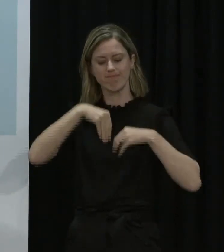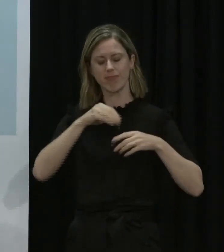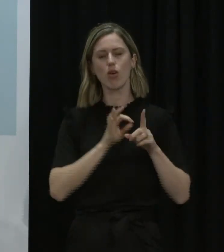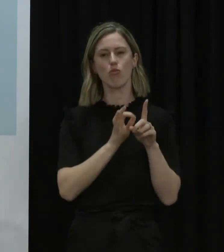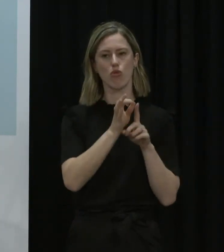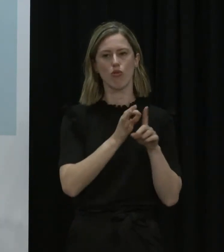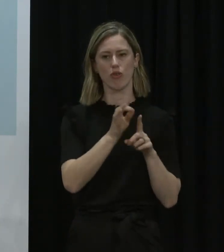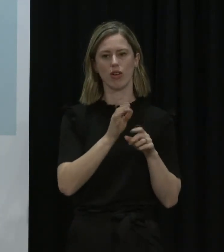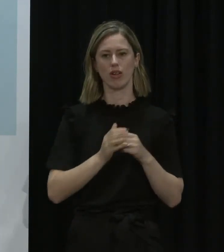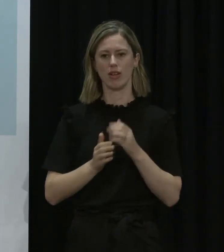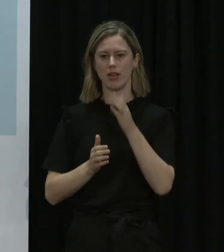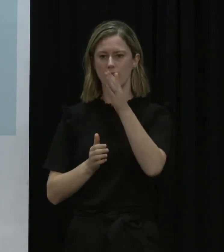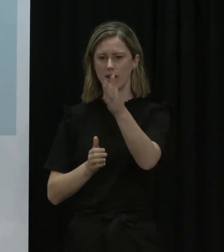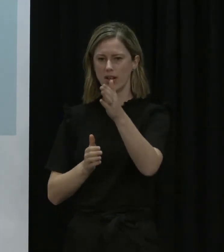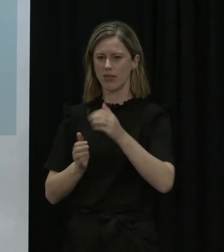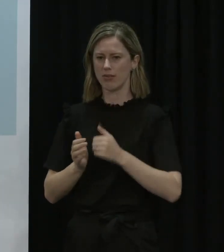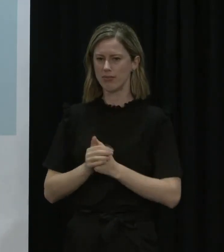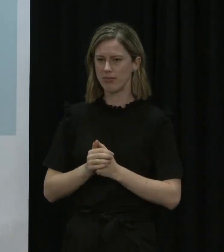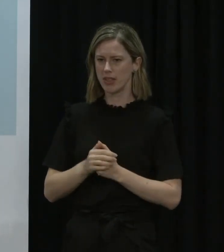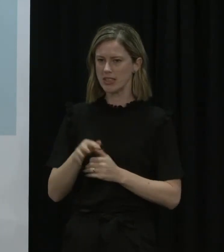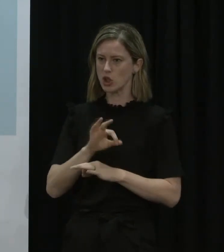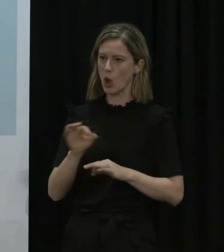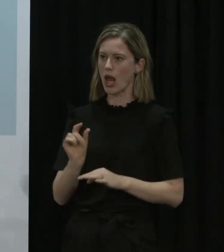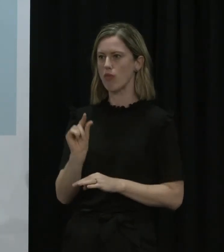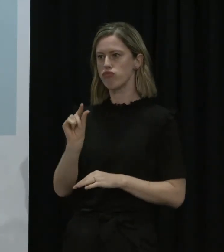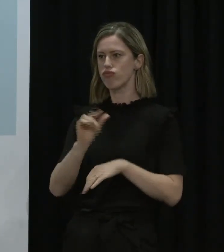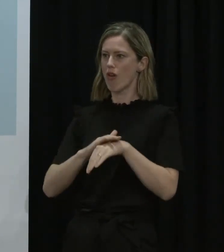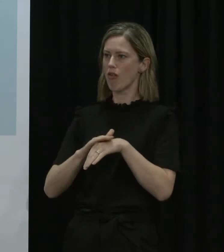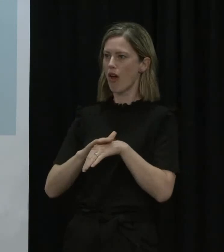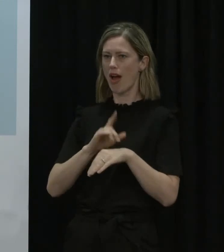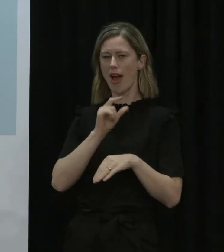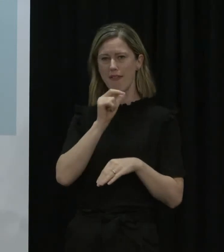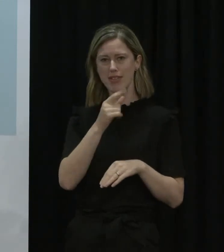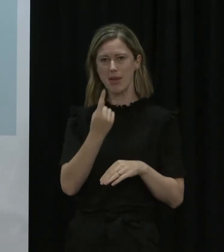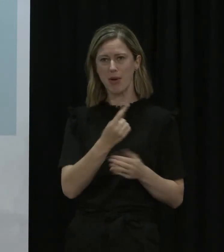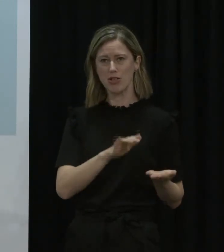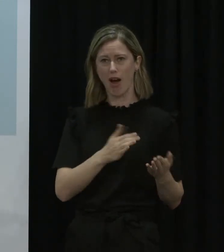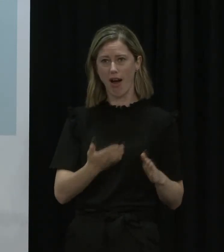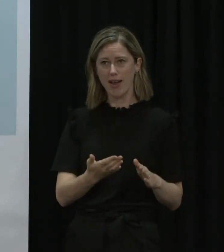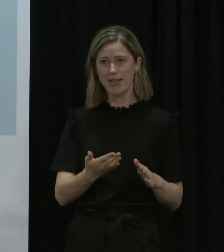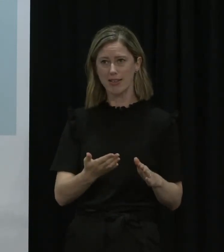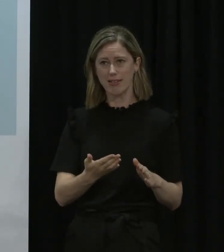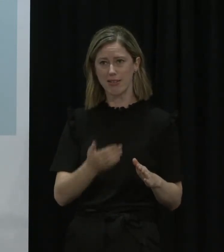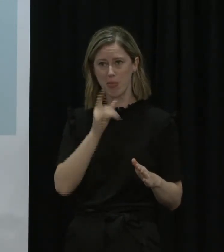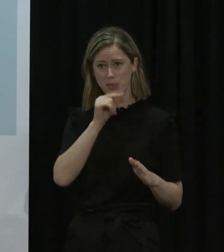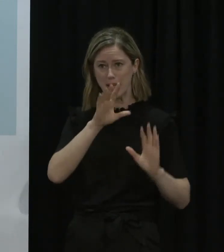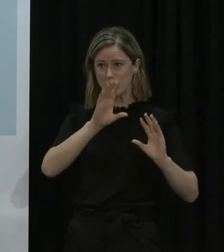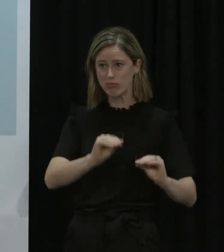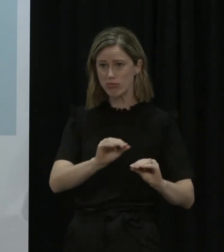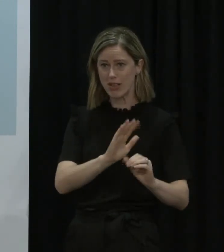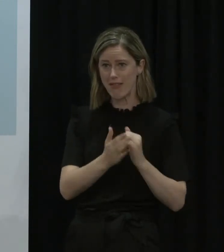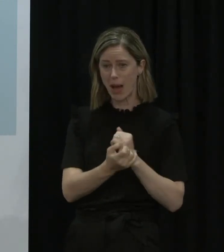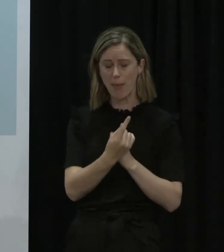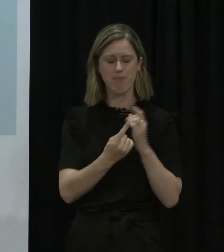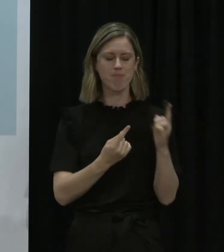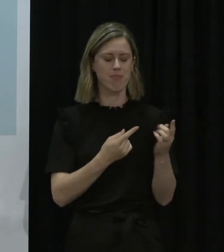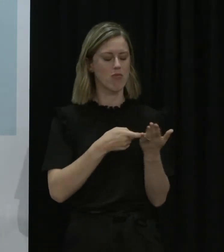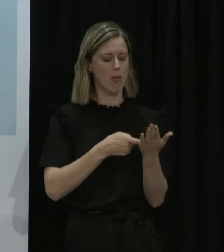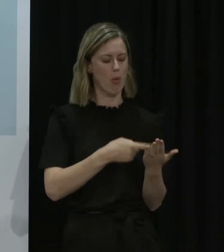potentially prevent I believe. Improvements have been made so that the system is working even better for people.